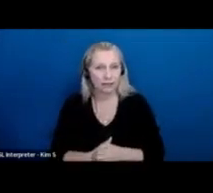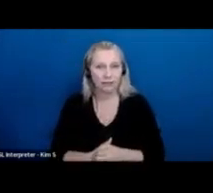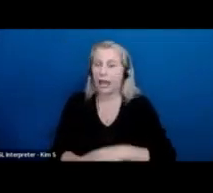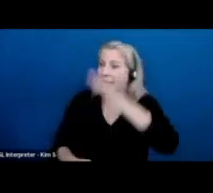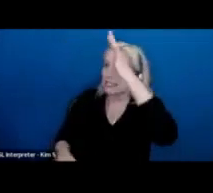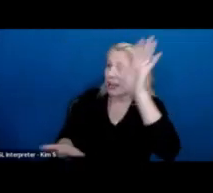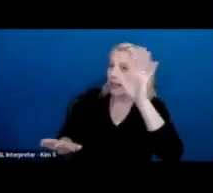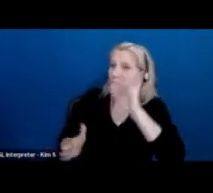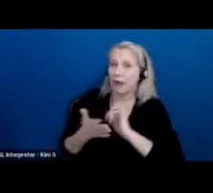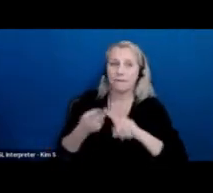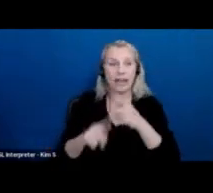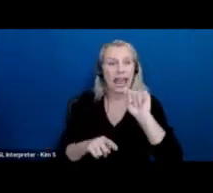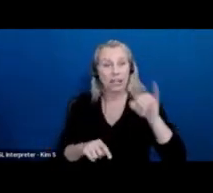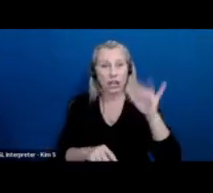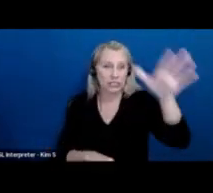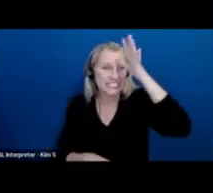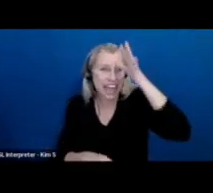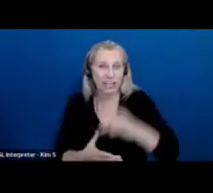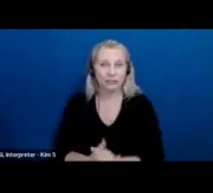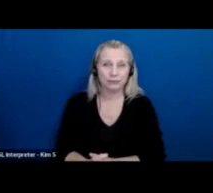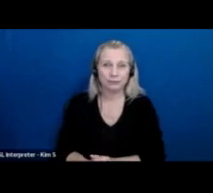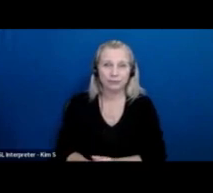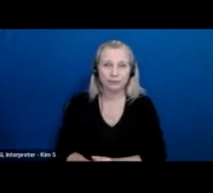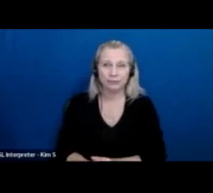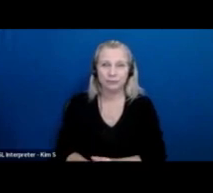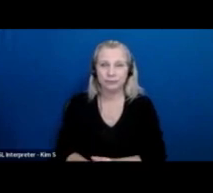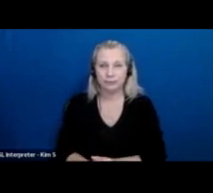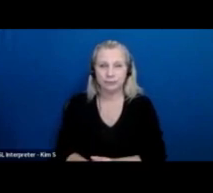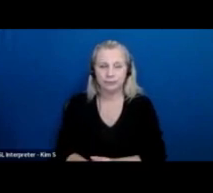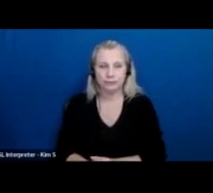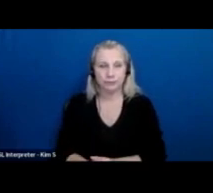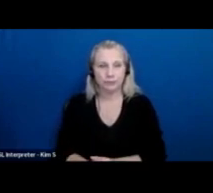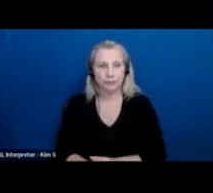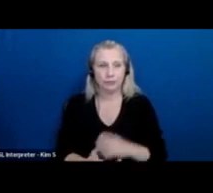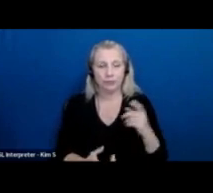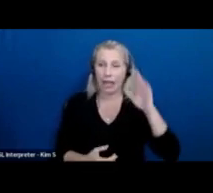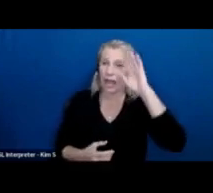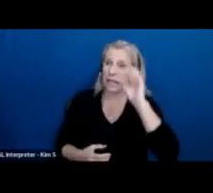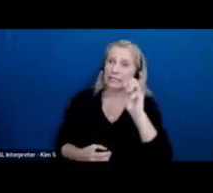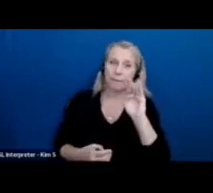an AJ and his dad. Hi, Samantha. Are you going to the carnival